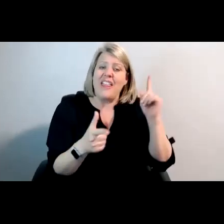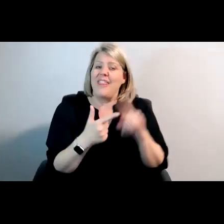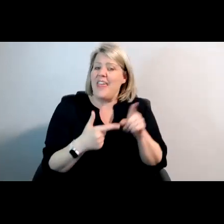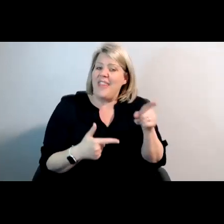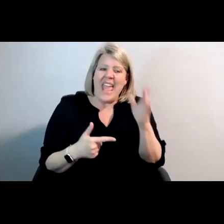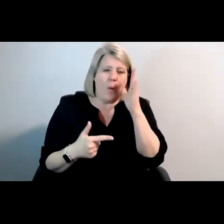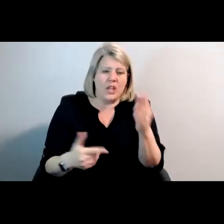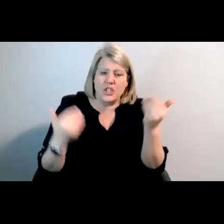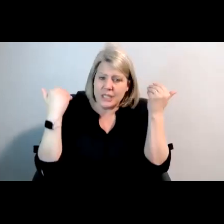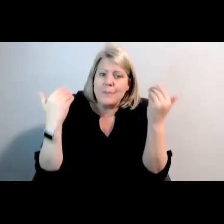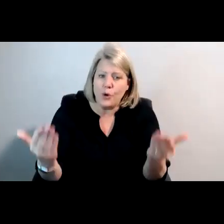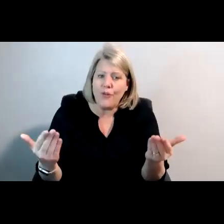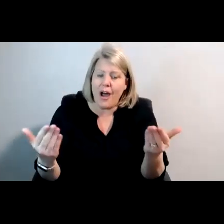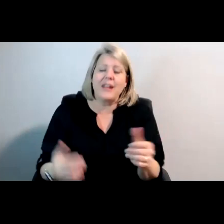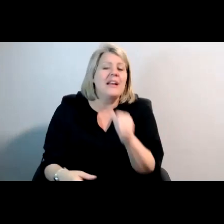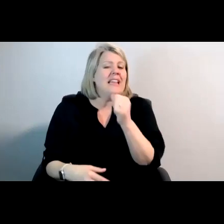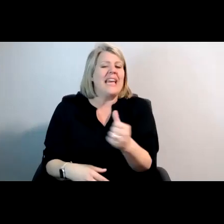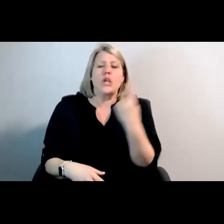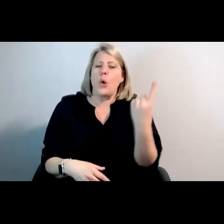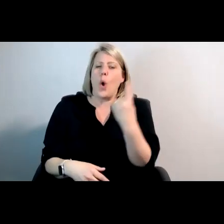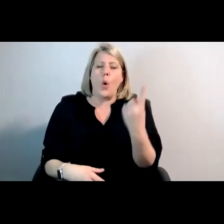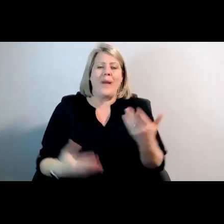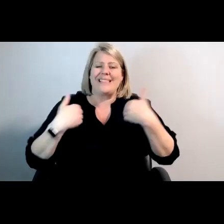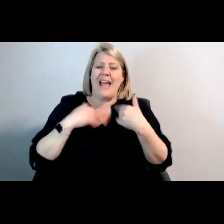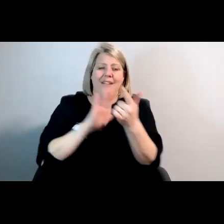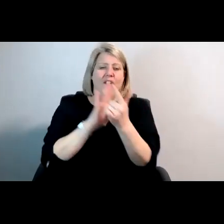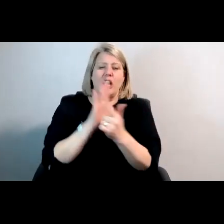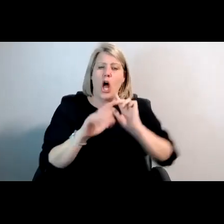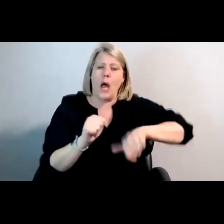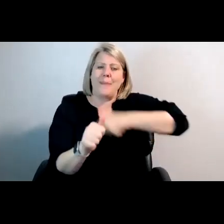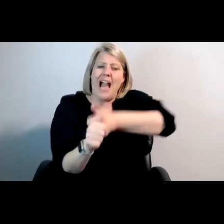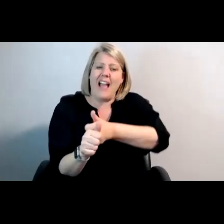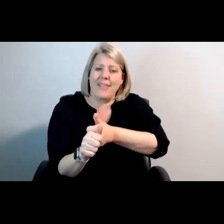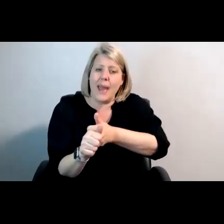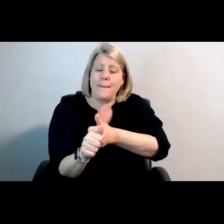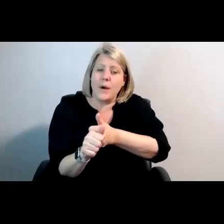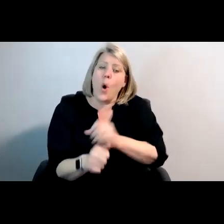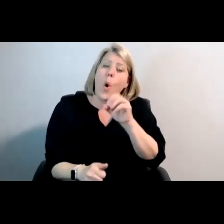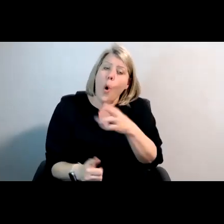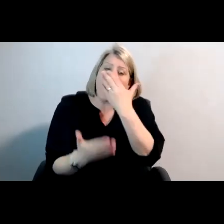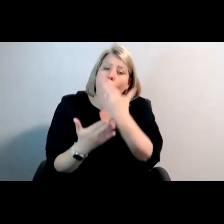So they don't always have the law behind them, and/or a good rationale behind them.